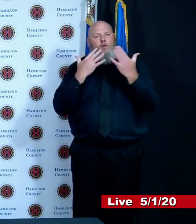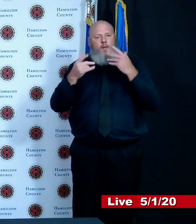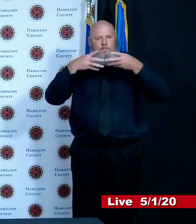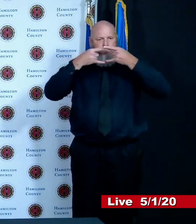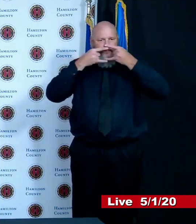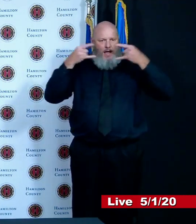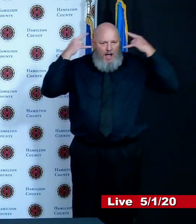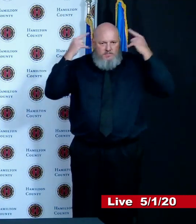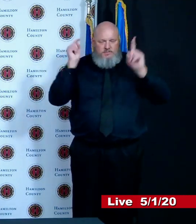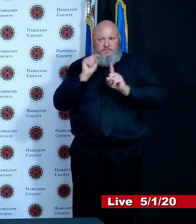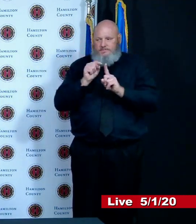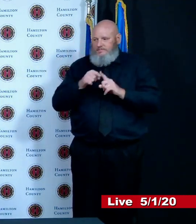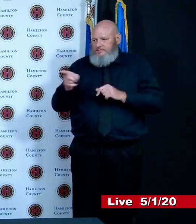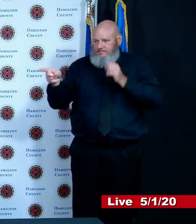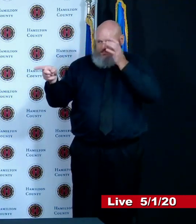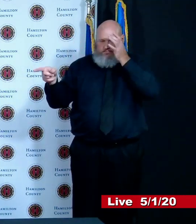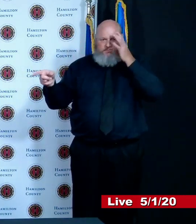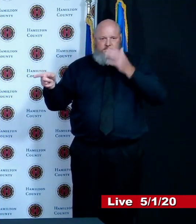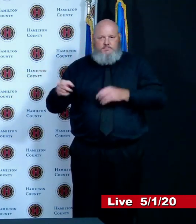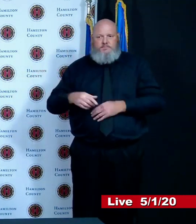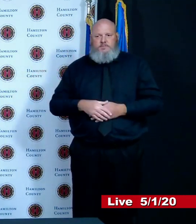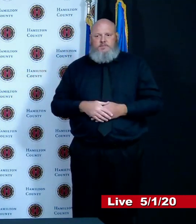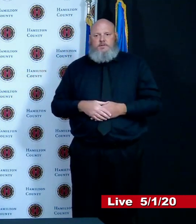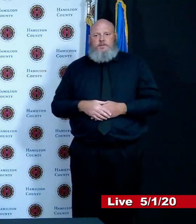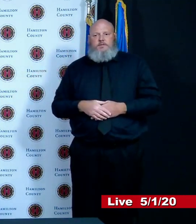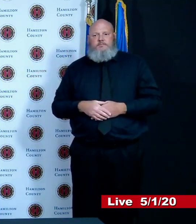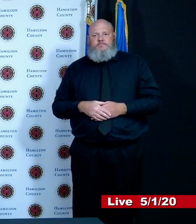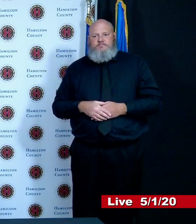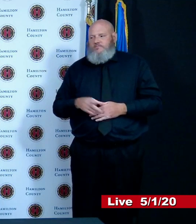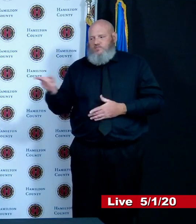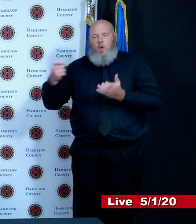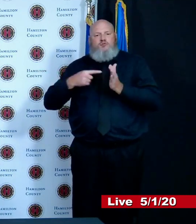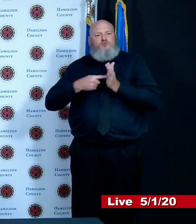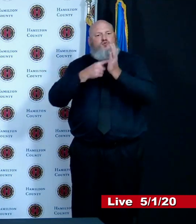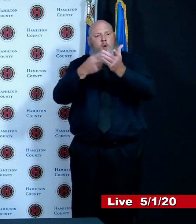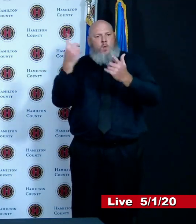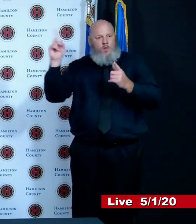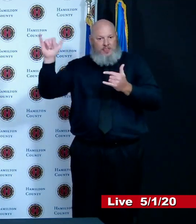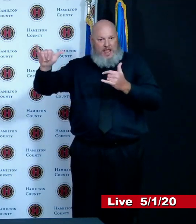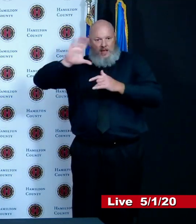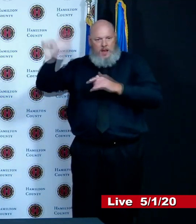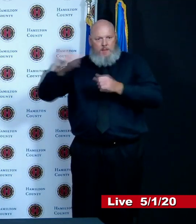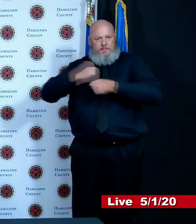I have one I took one out of the stash there it is so we had about a hundred of